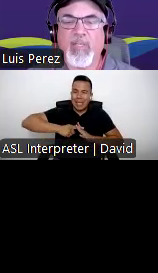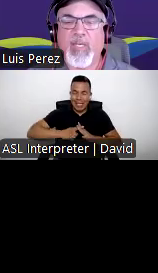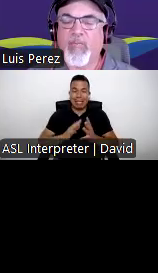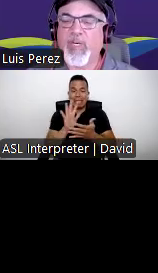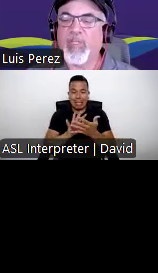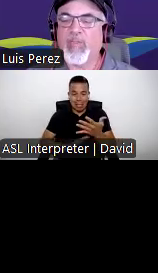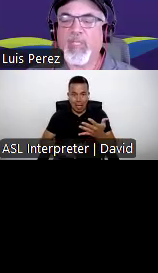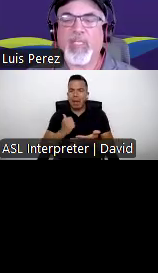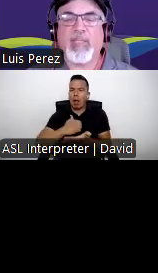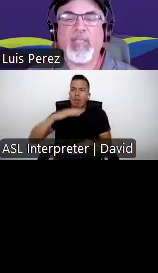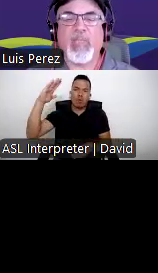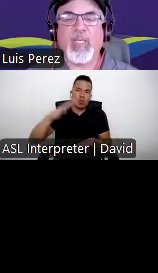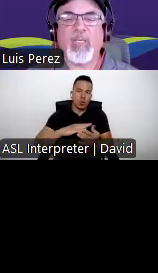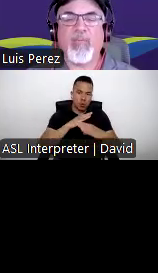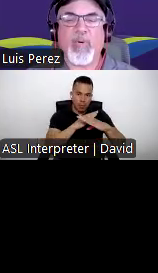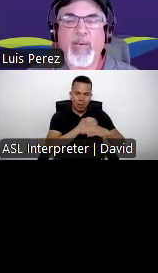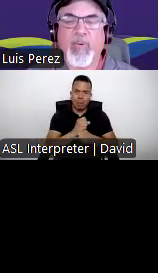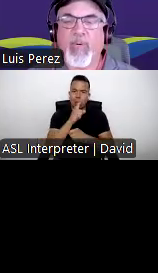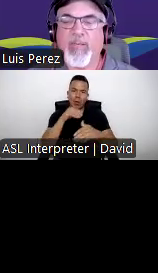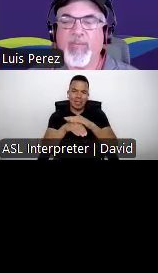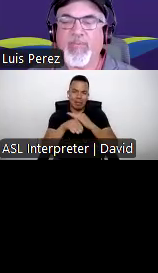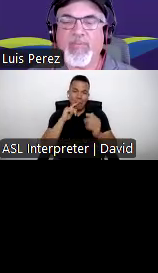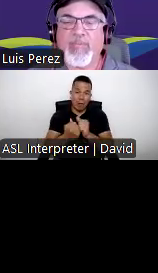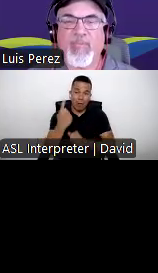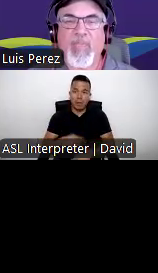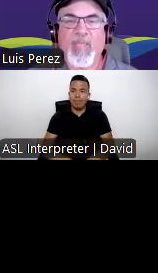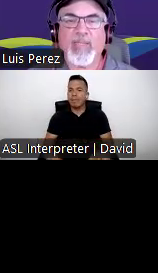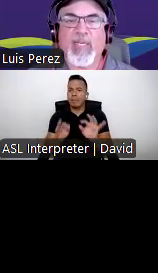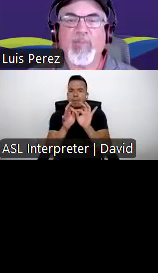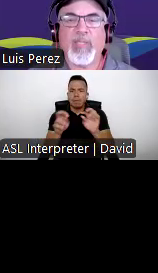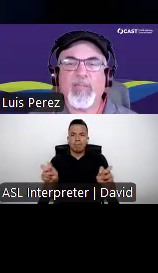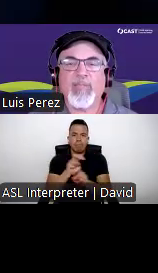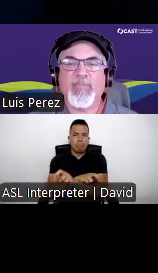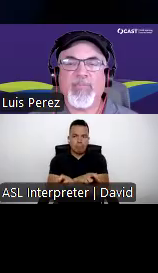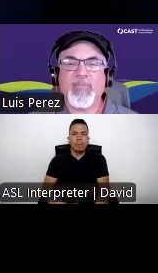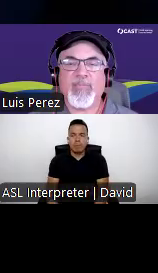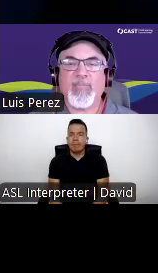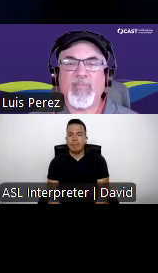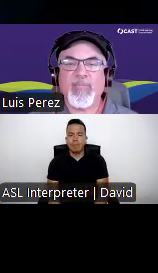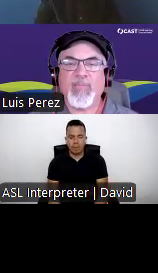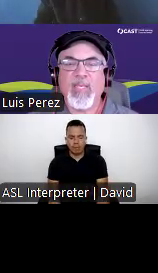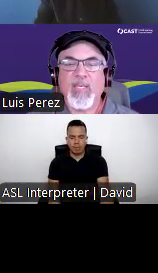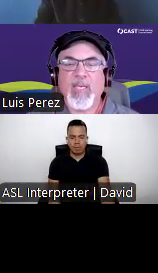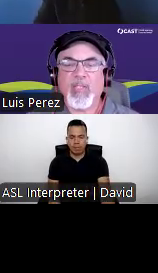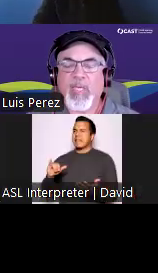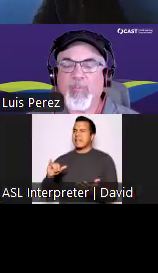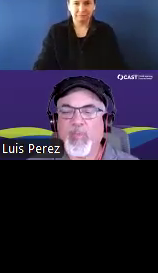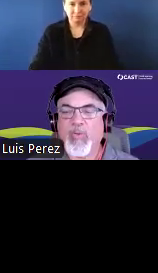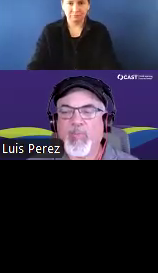and we're ensuring accessibility for everyone. Next slide, please. And so that people can